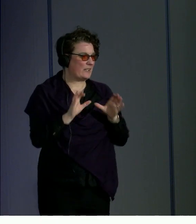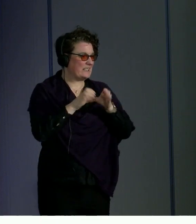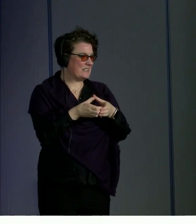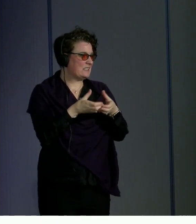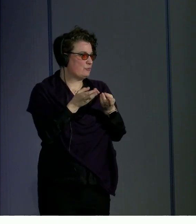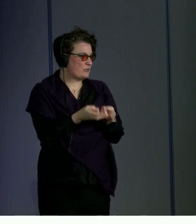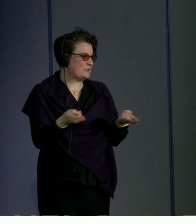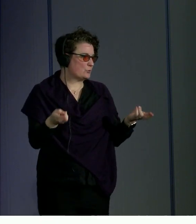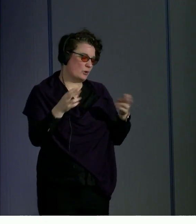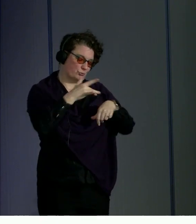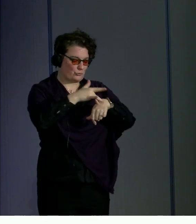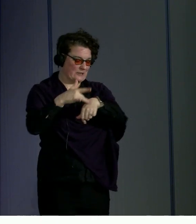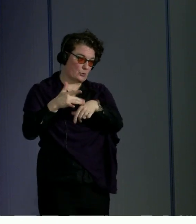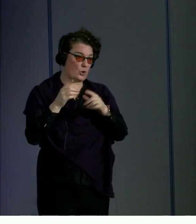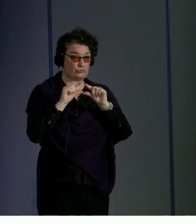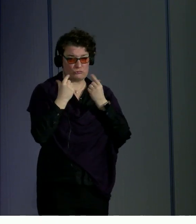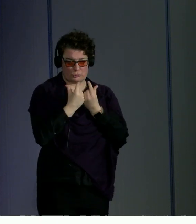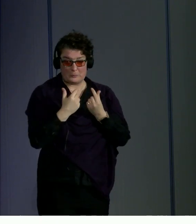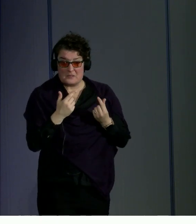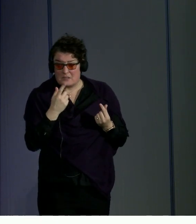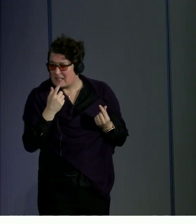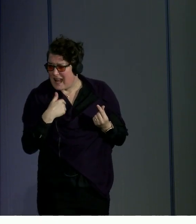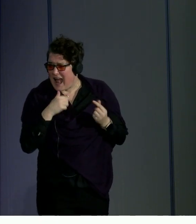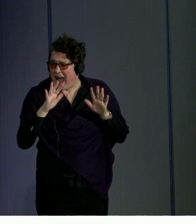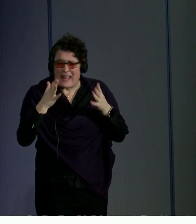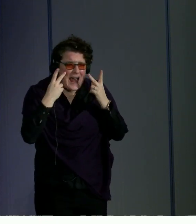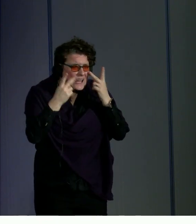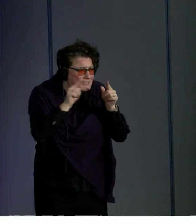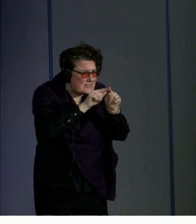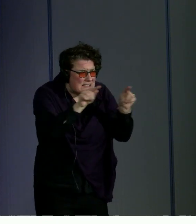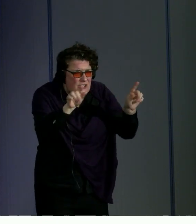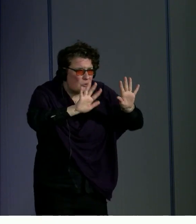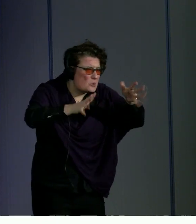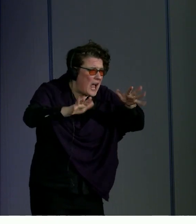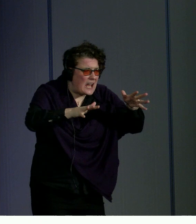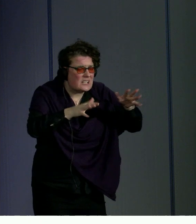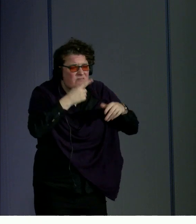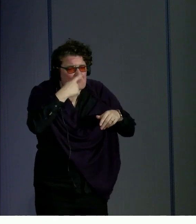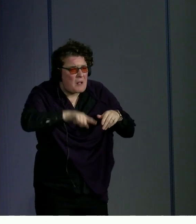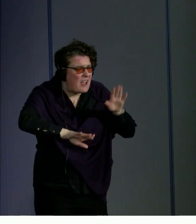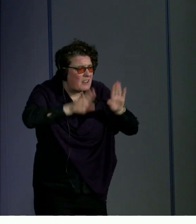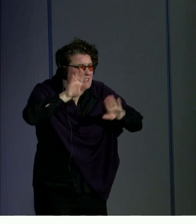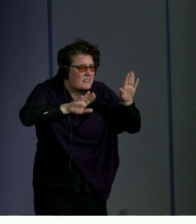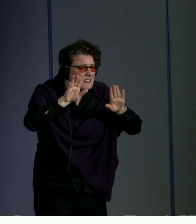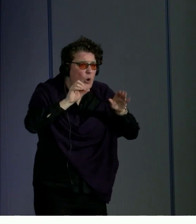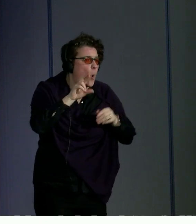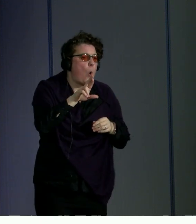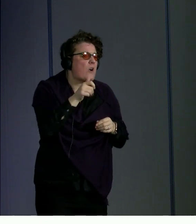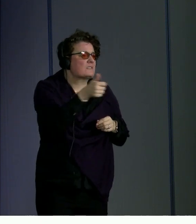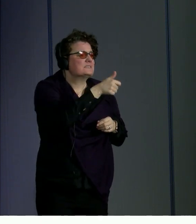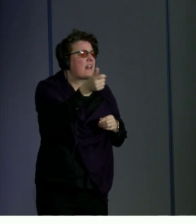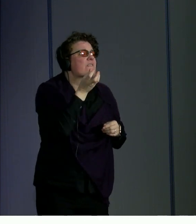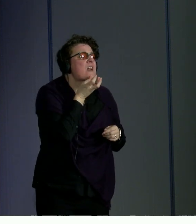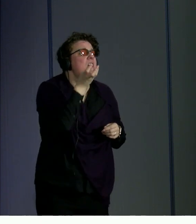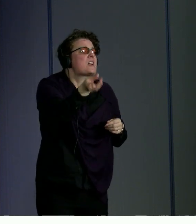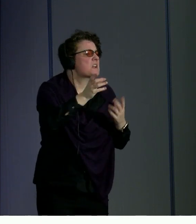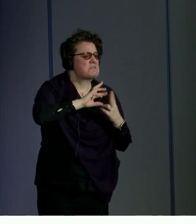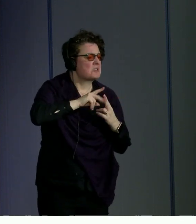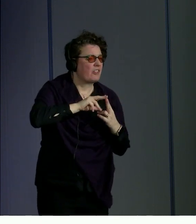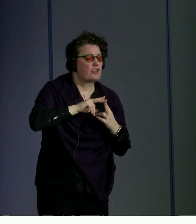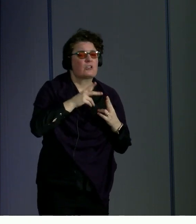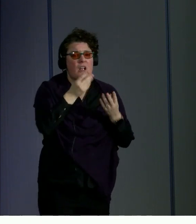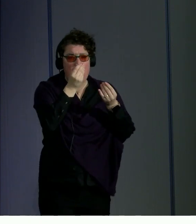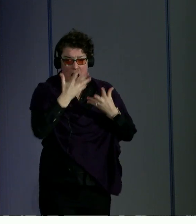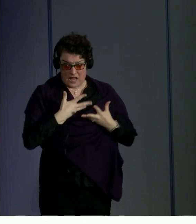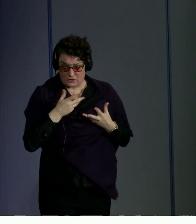and I think I can see out there. By show of hands, or calling out, let us know if you're familiar